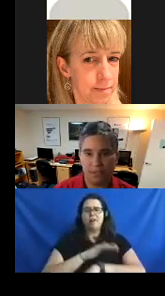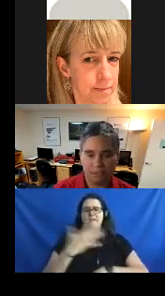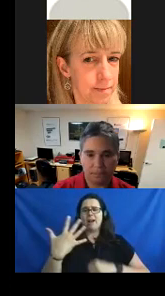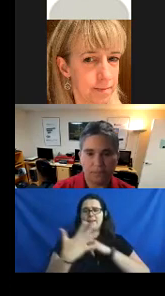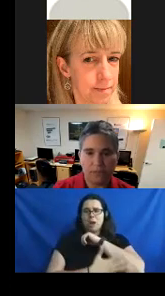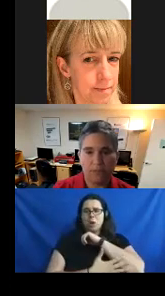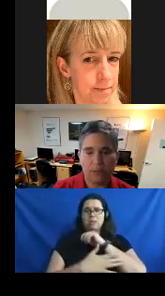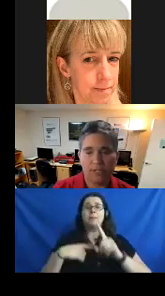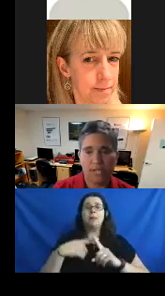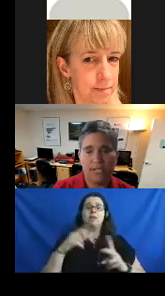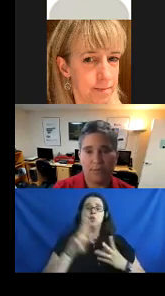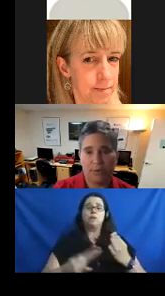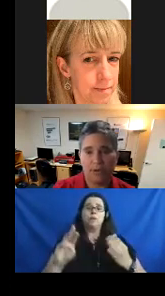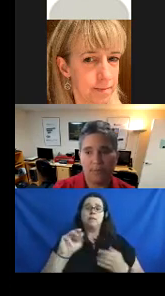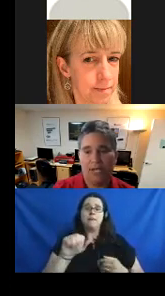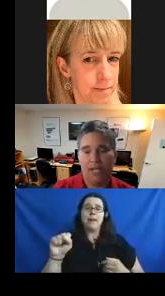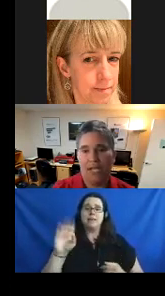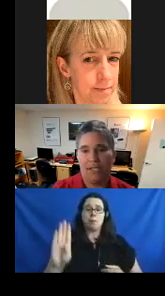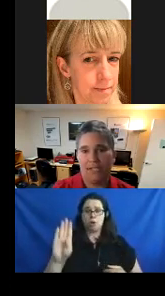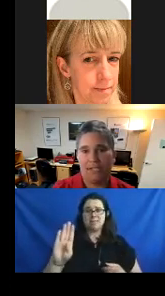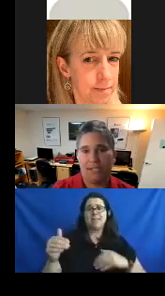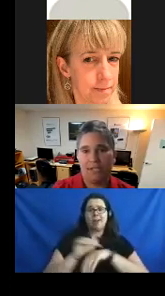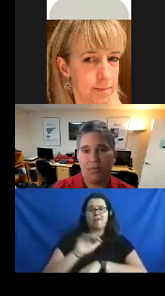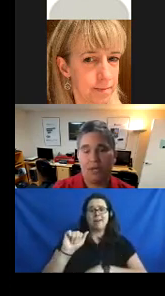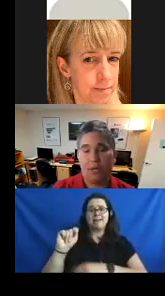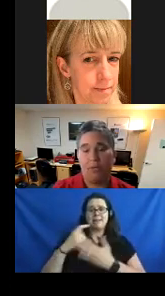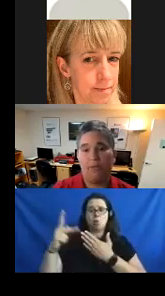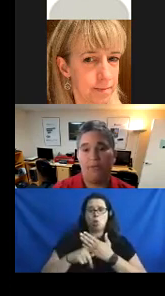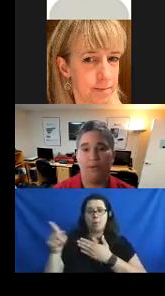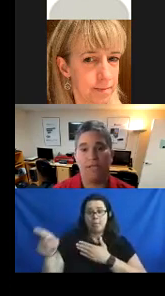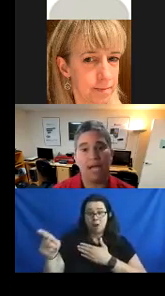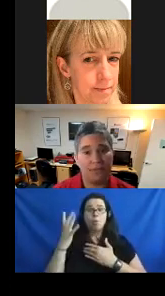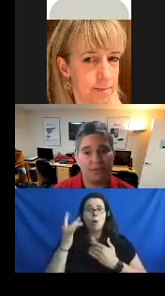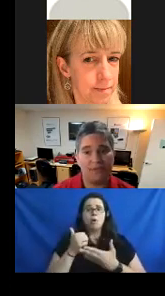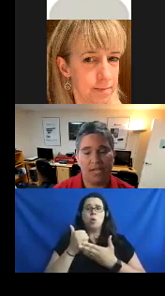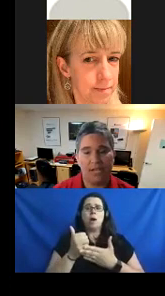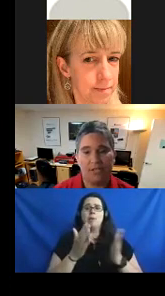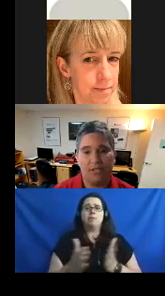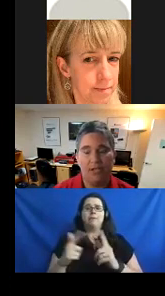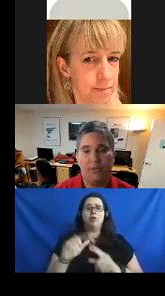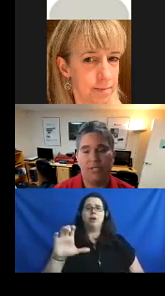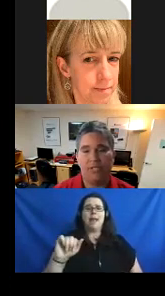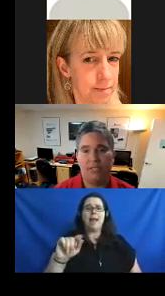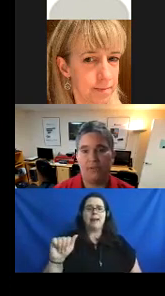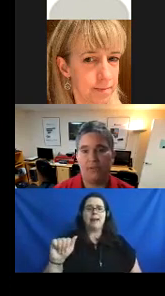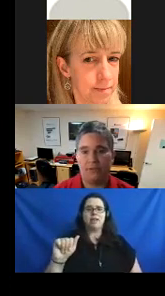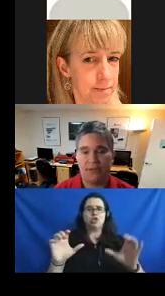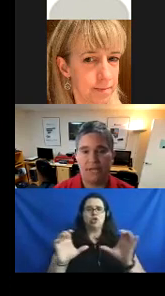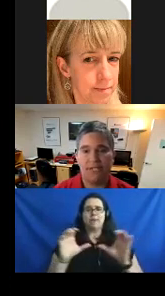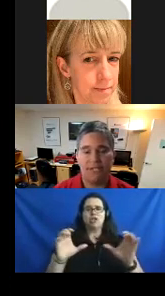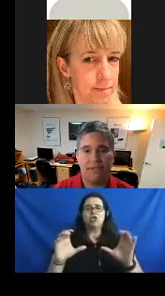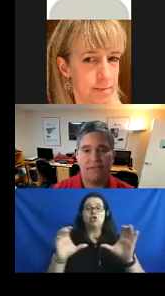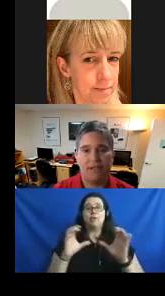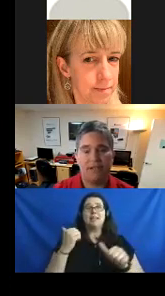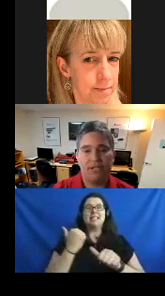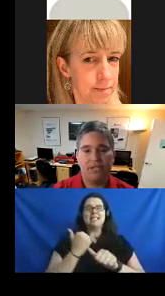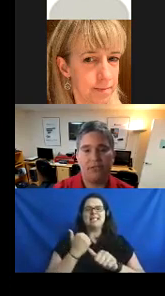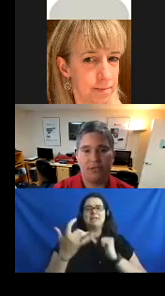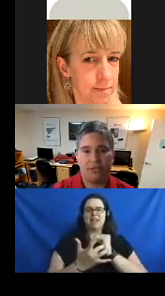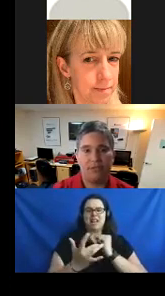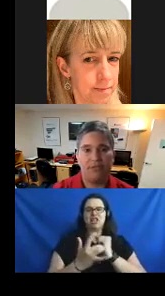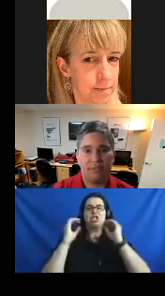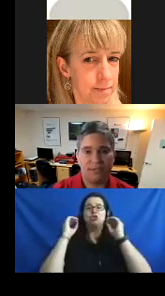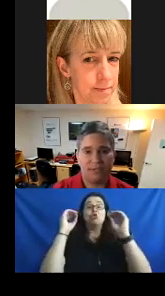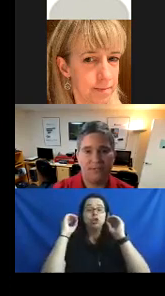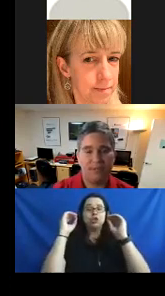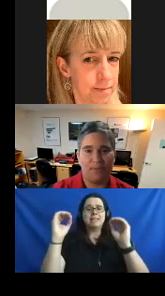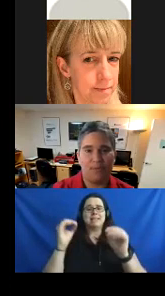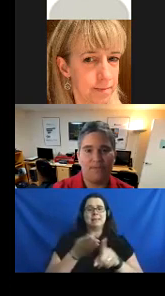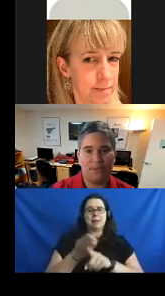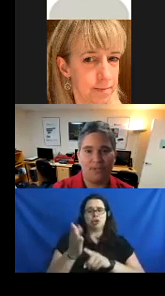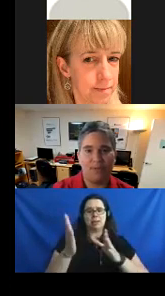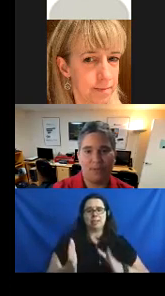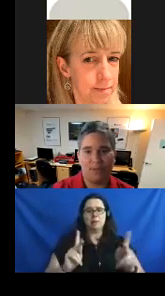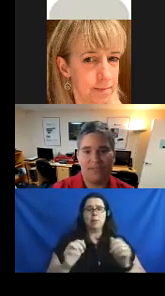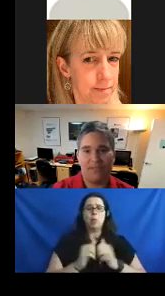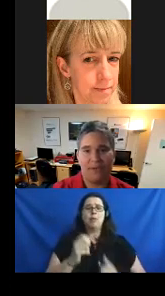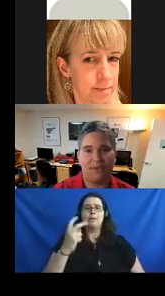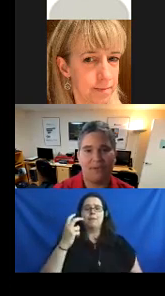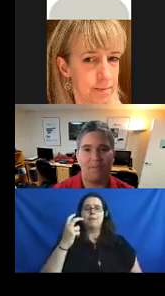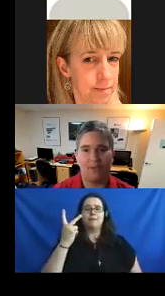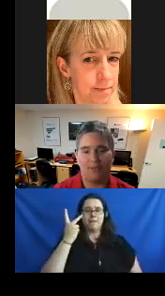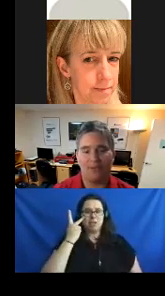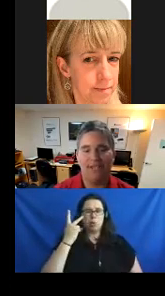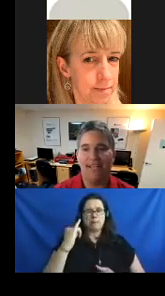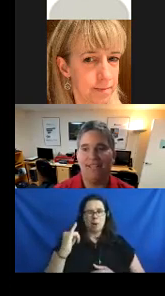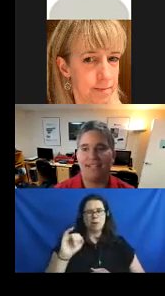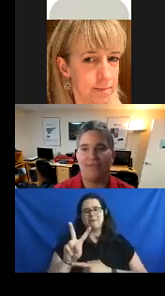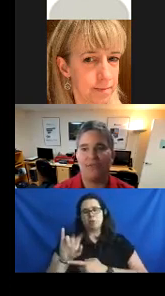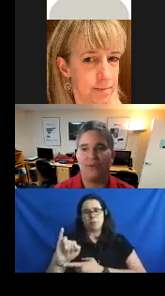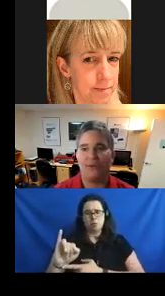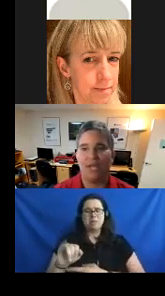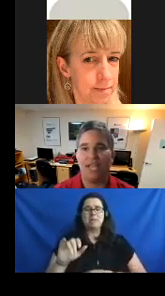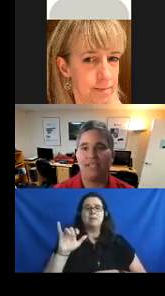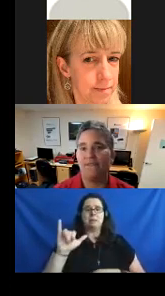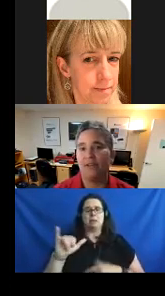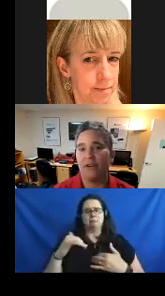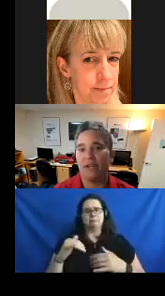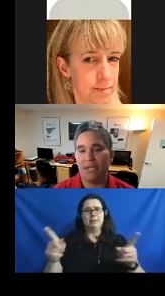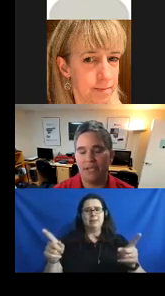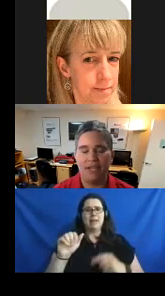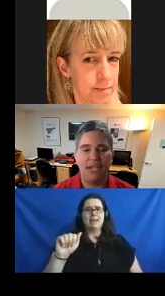AND I WORK FOR CATIS THAT IS THROUGH ACVREP.